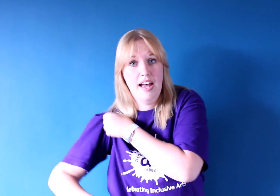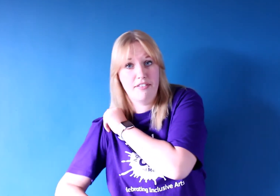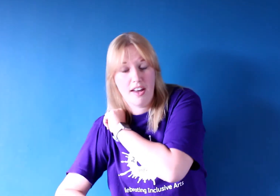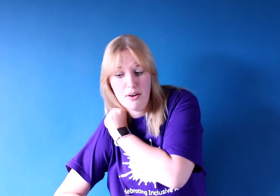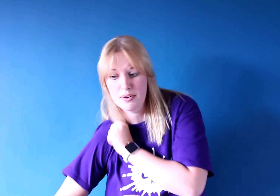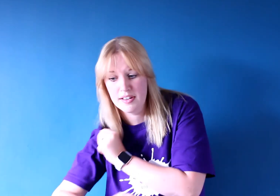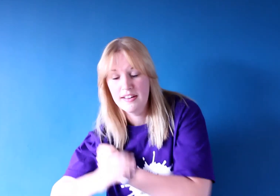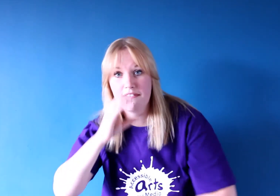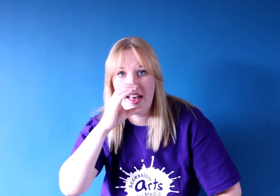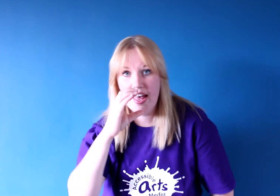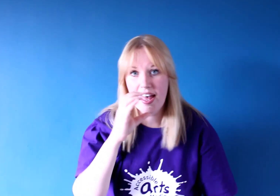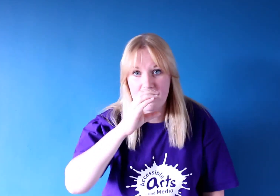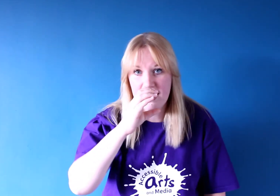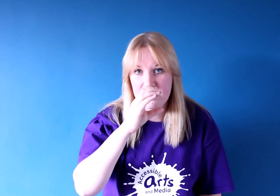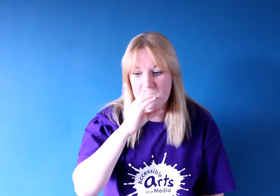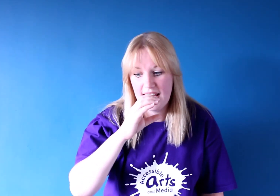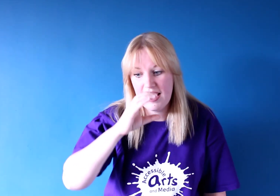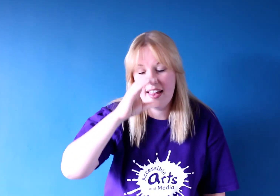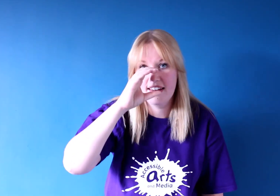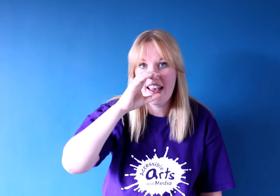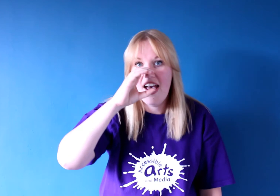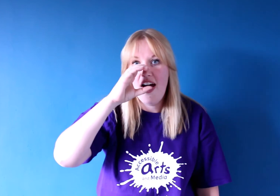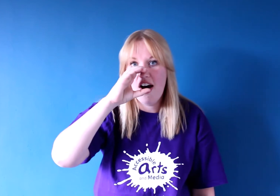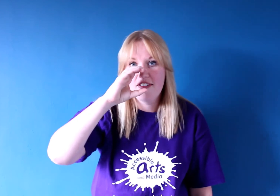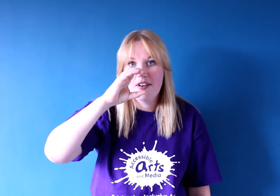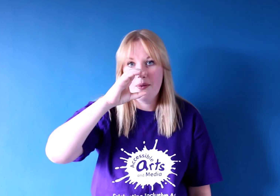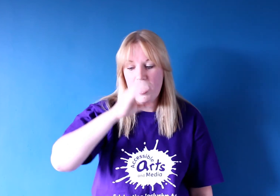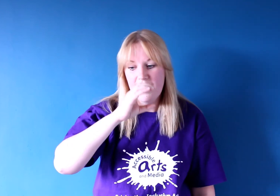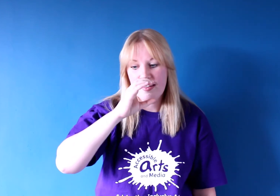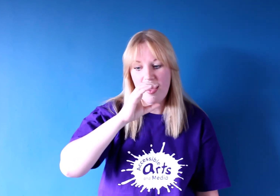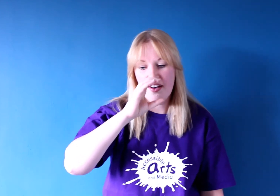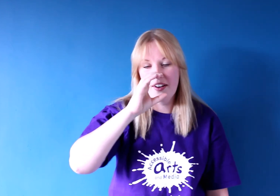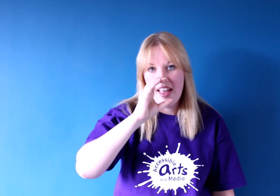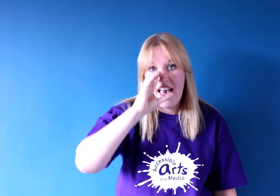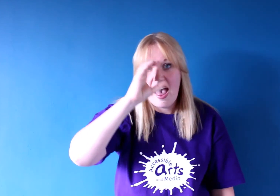Have a go, ready steady off we go.